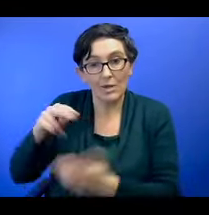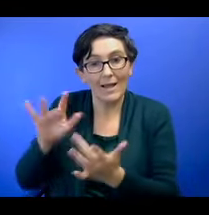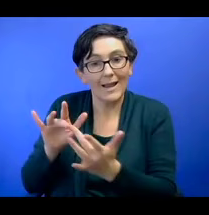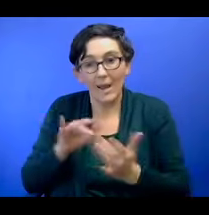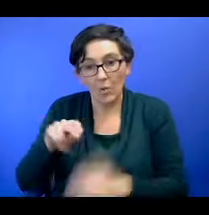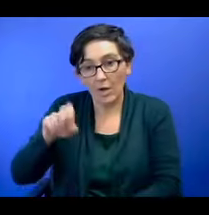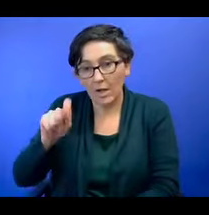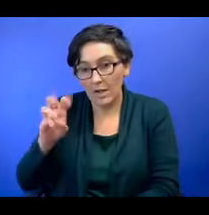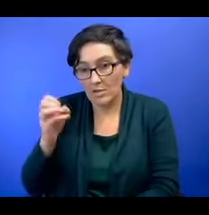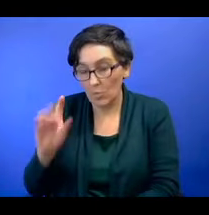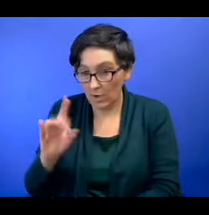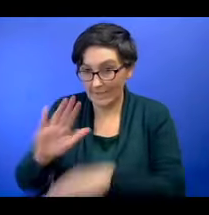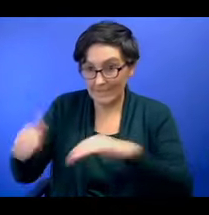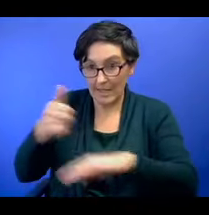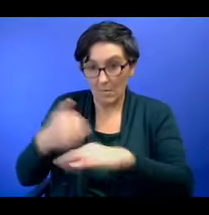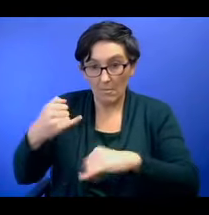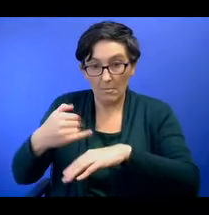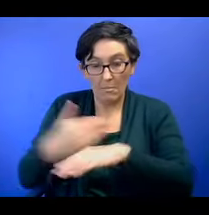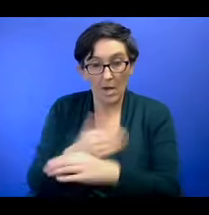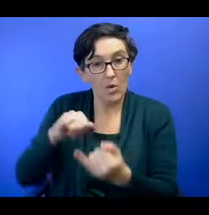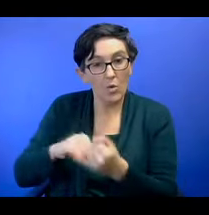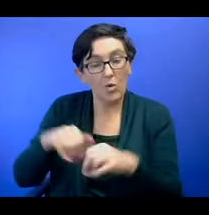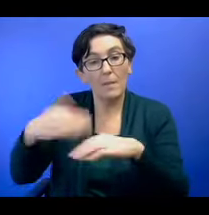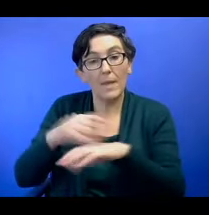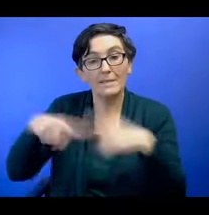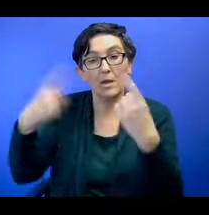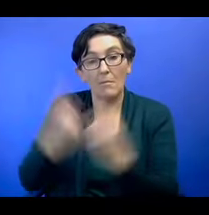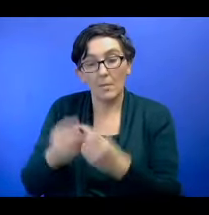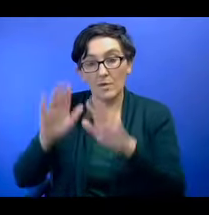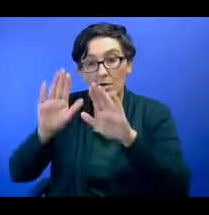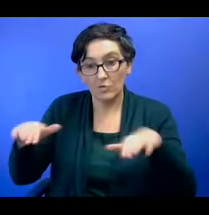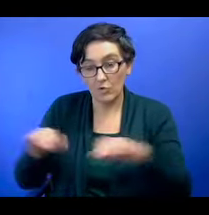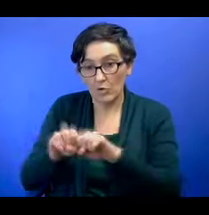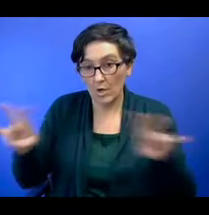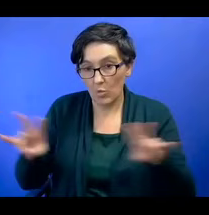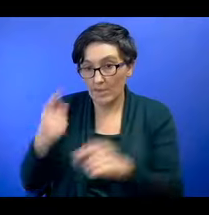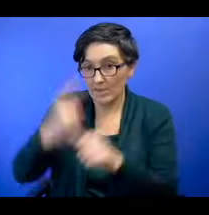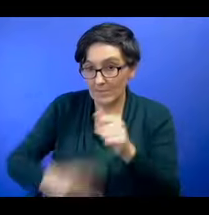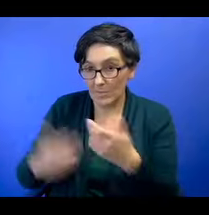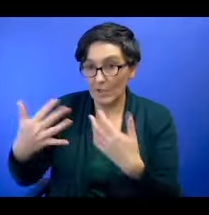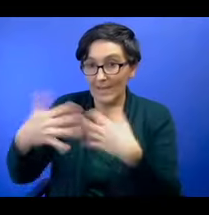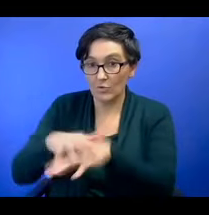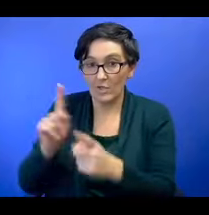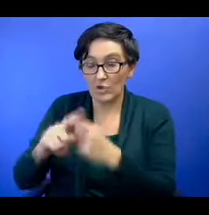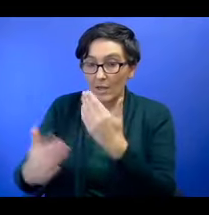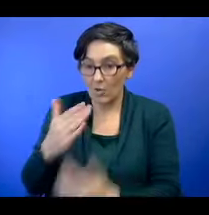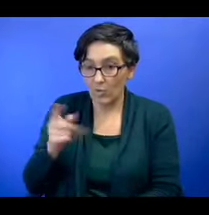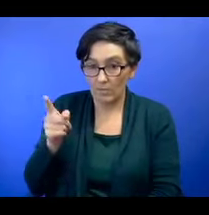which has been established by the Department of Children, Equality, Disability, Integration and Youth.